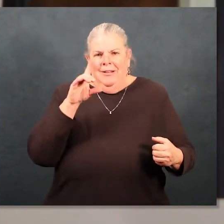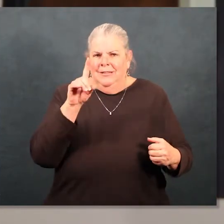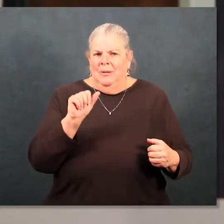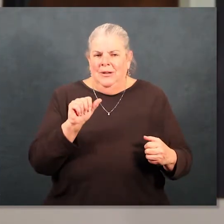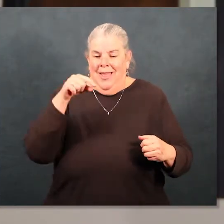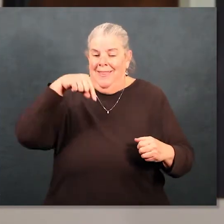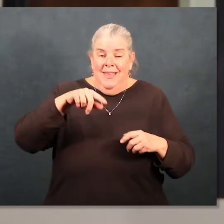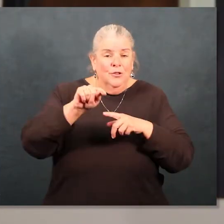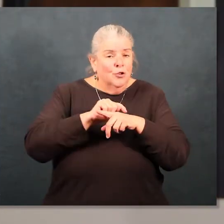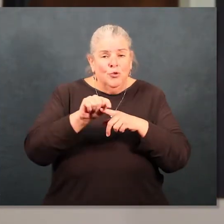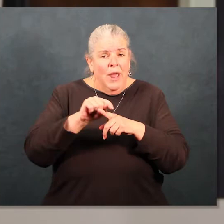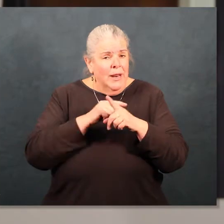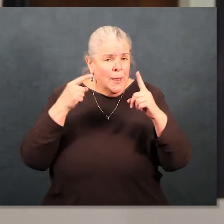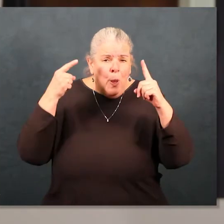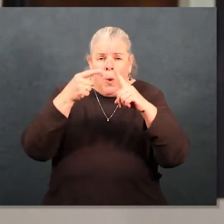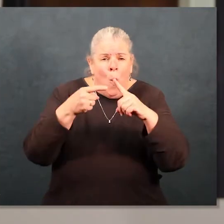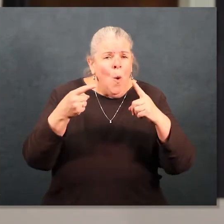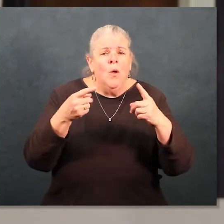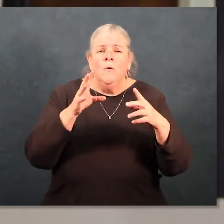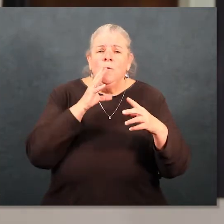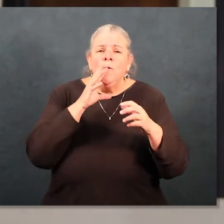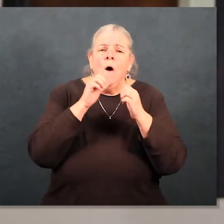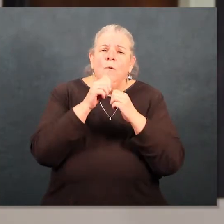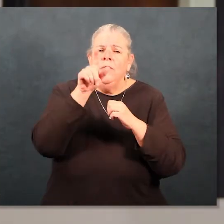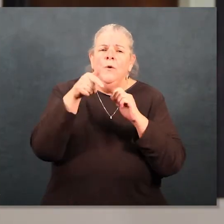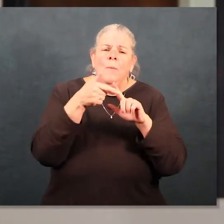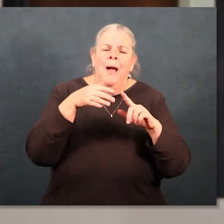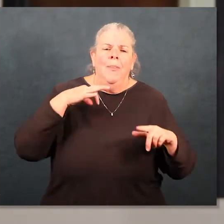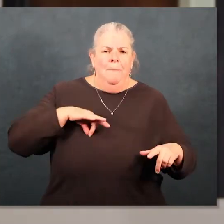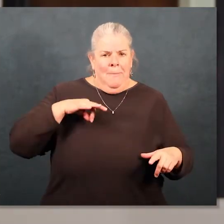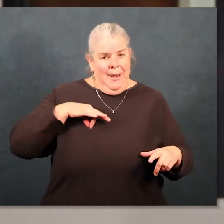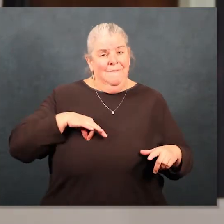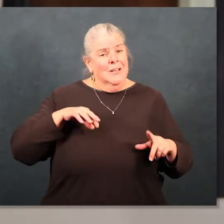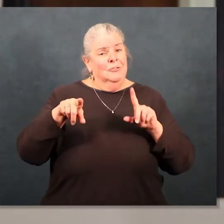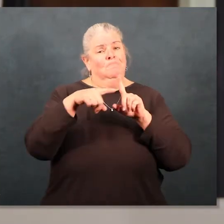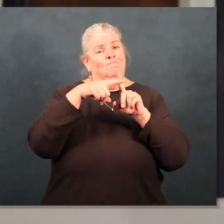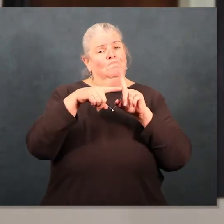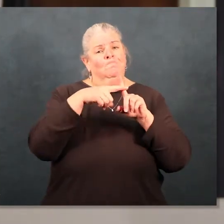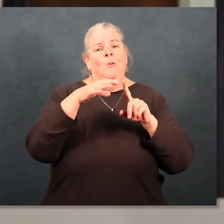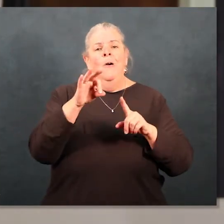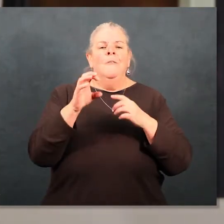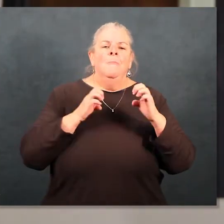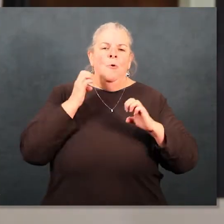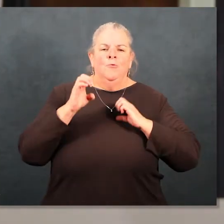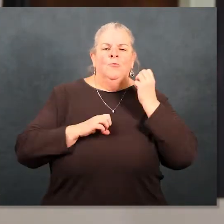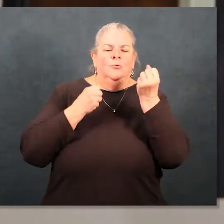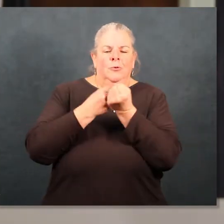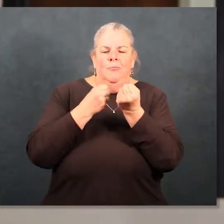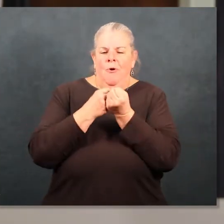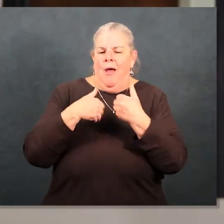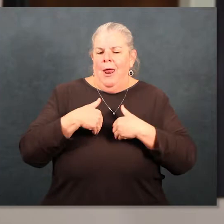talk to you about the benefits of emotional support animals. What they do, what they don't do.